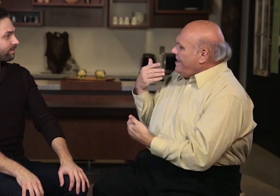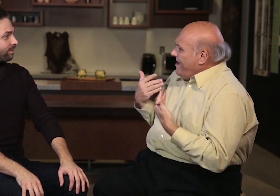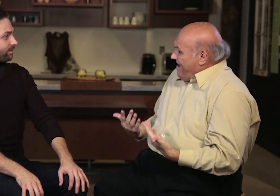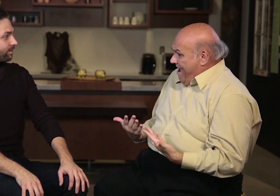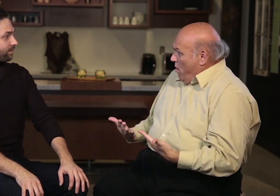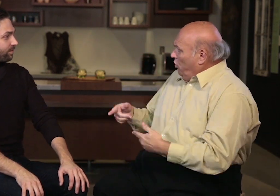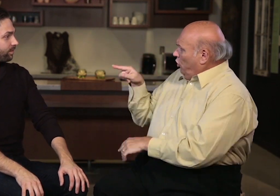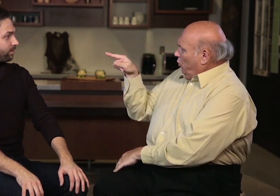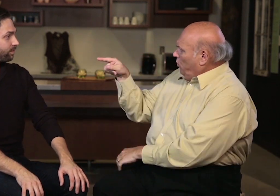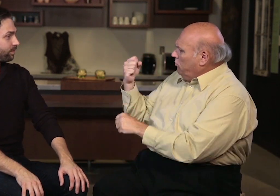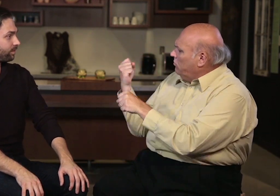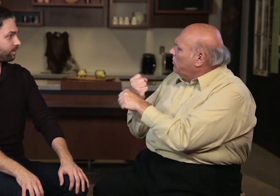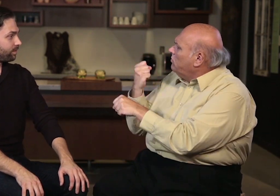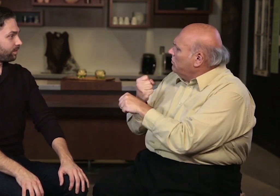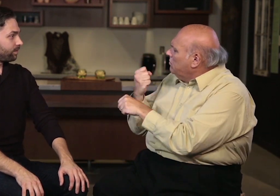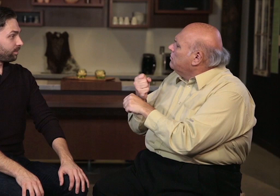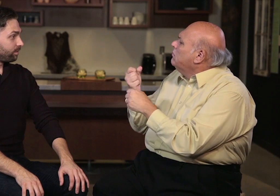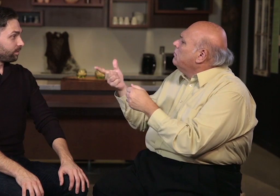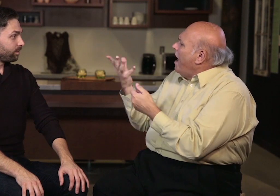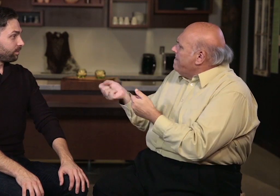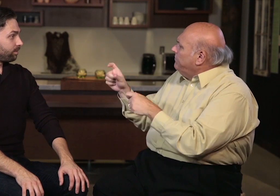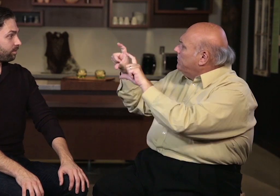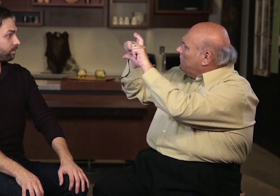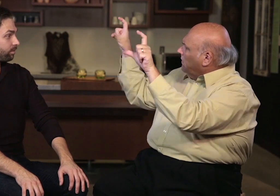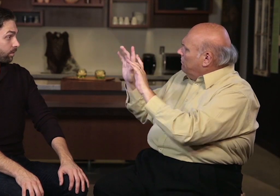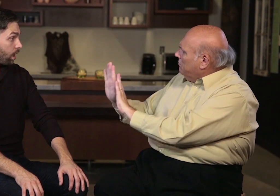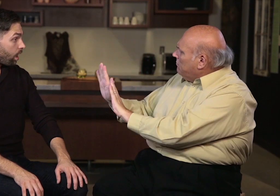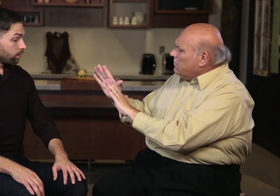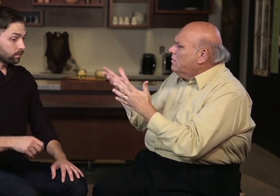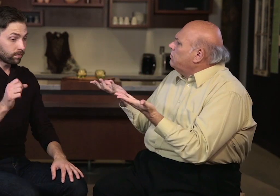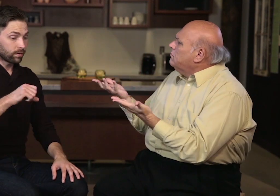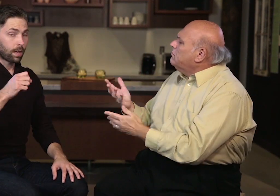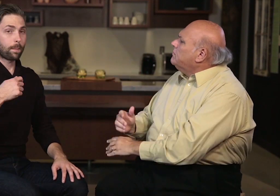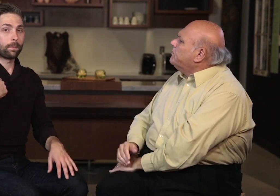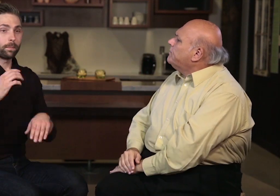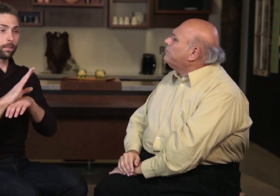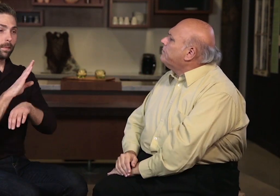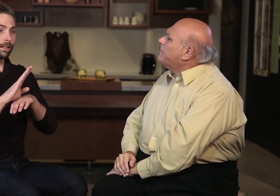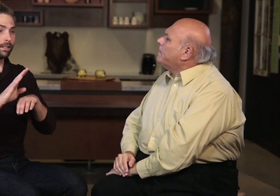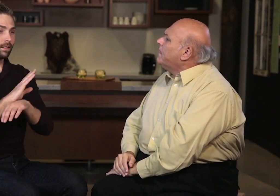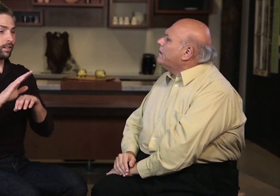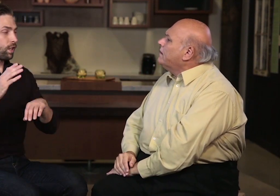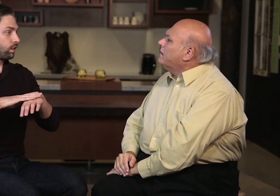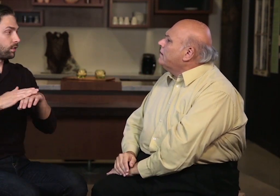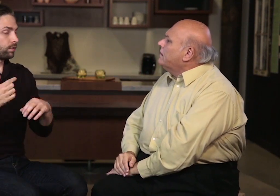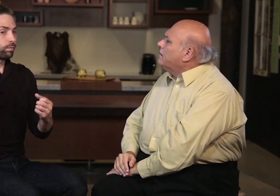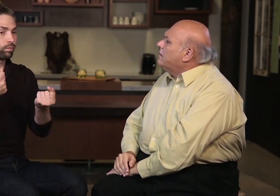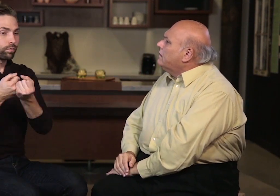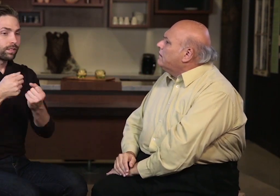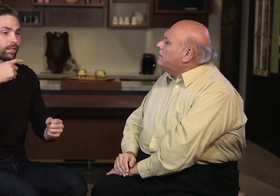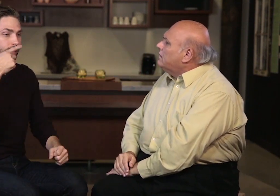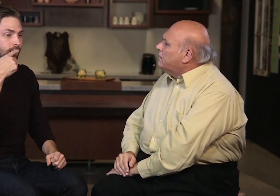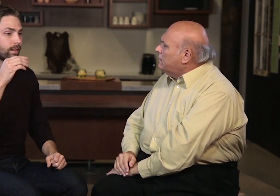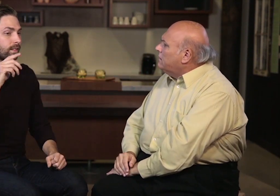That's terrific! do you currently have your own business? I am a business consultant, I have